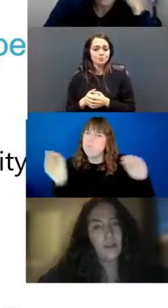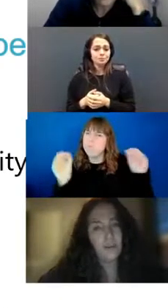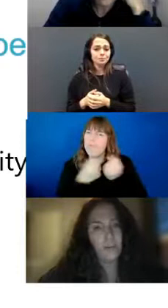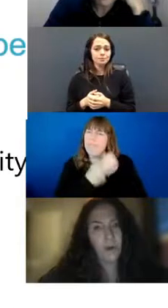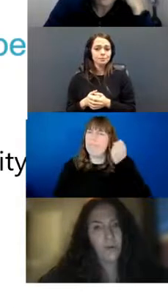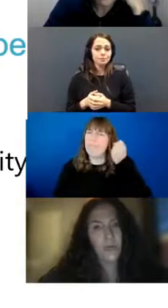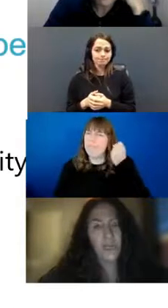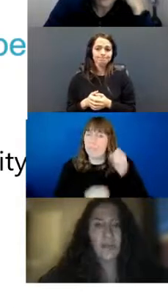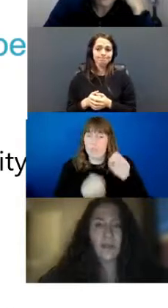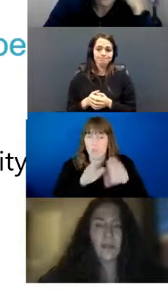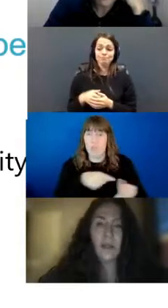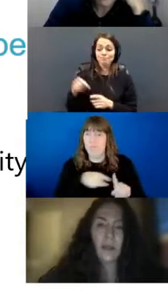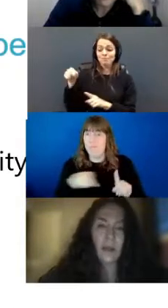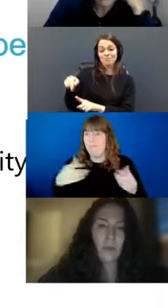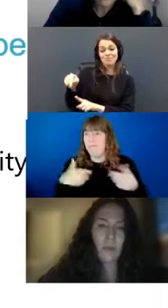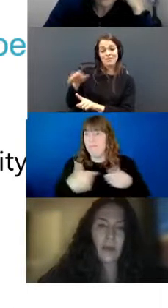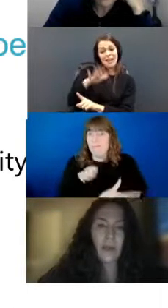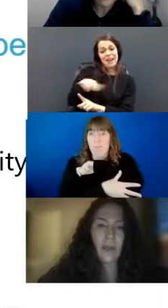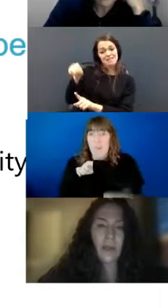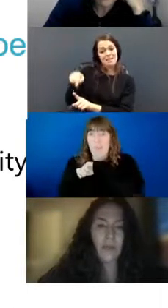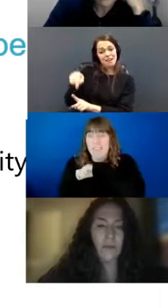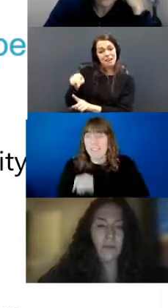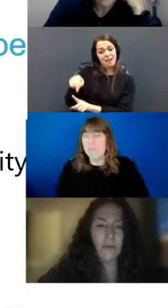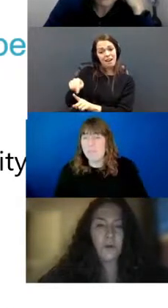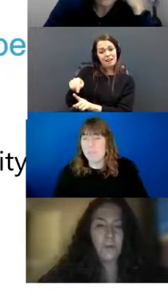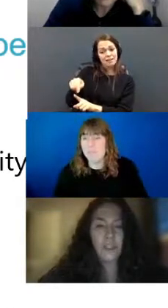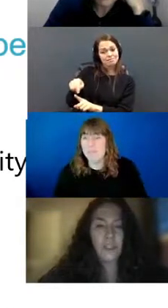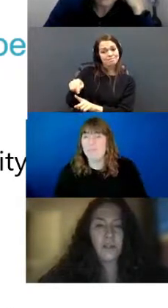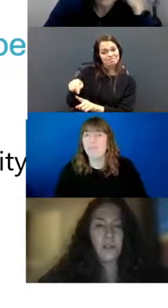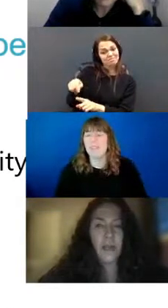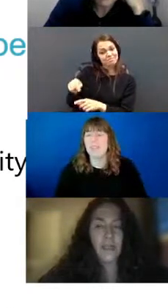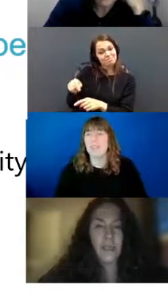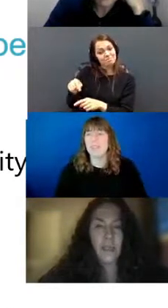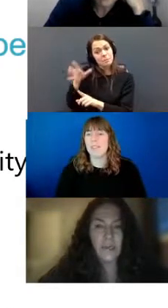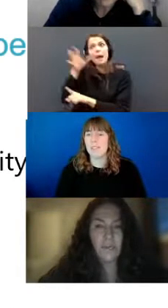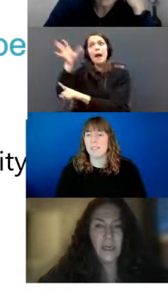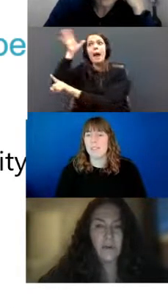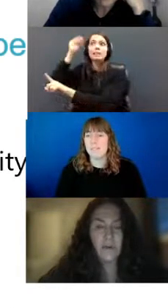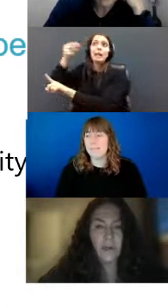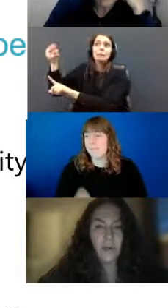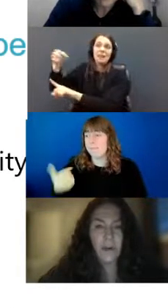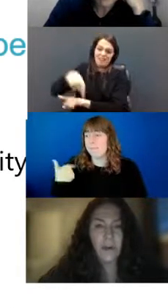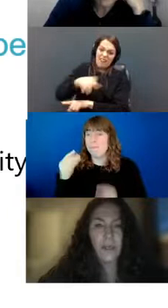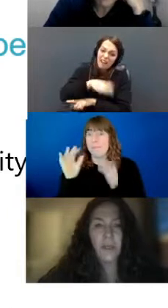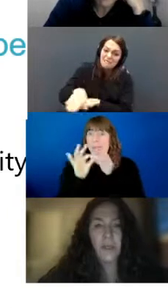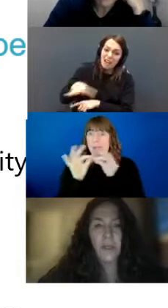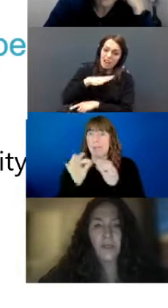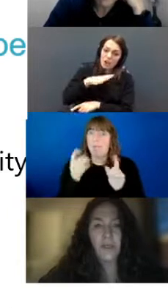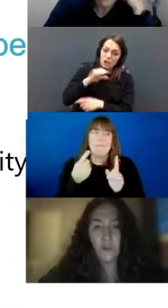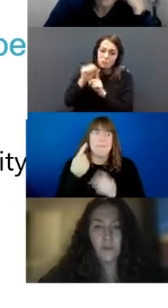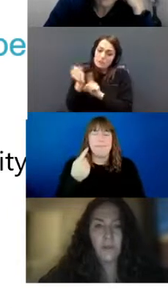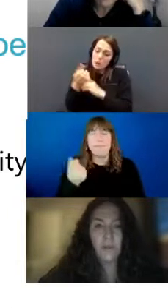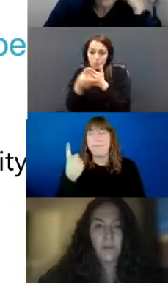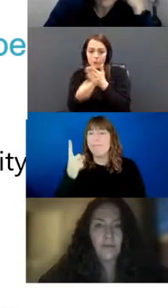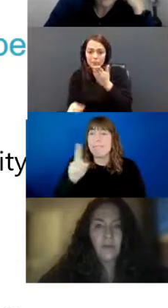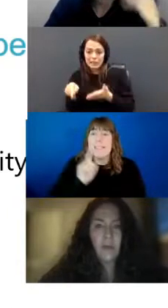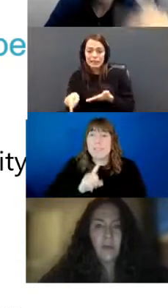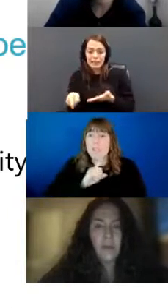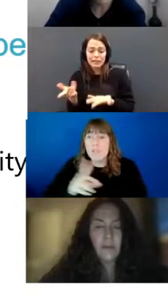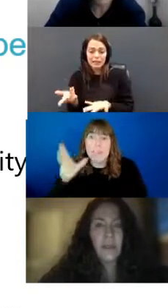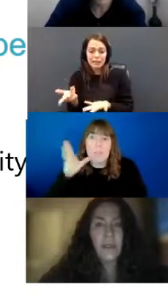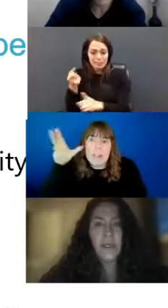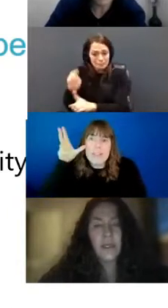in poverty and one contributor mentioned that they are a single parent they do receive disability and